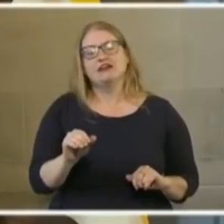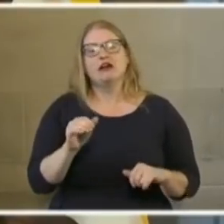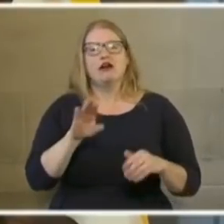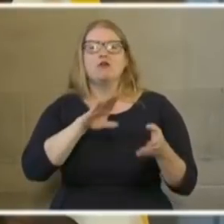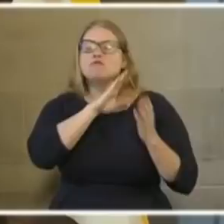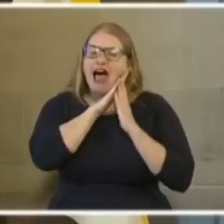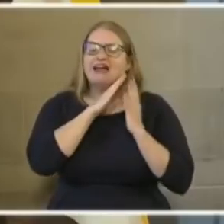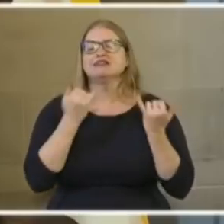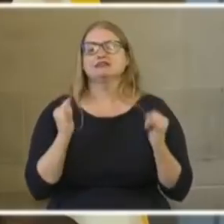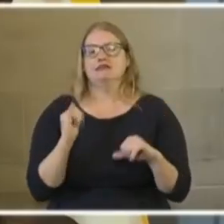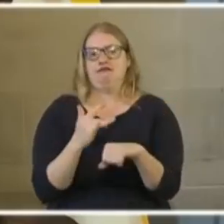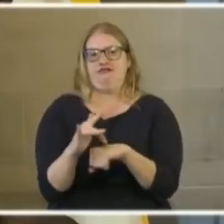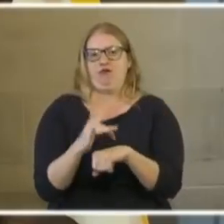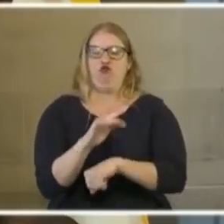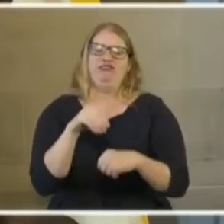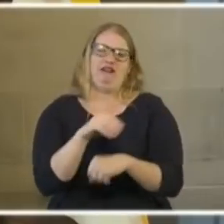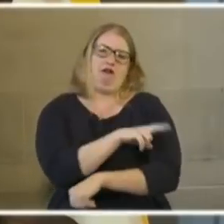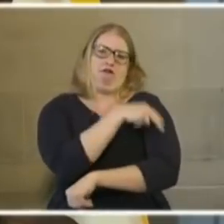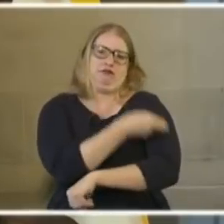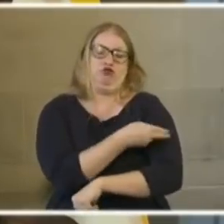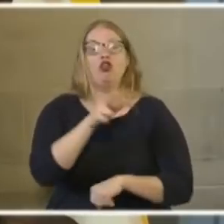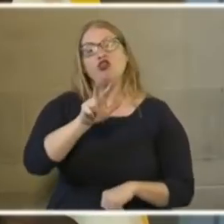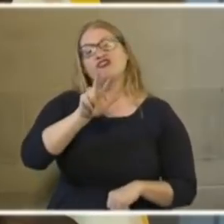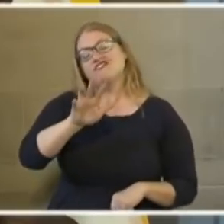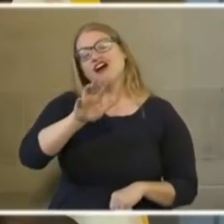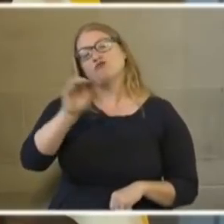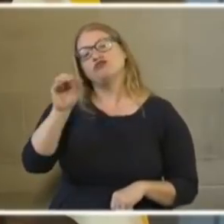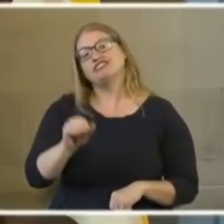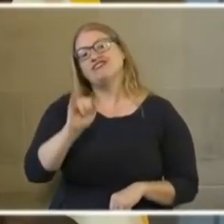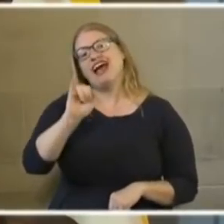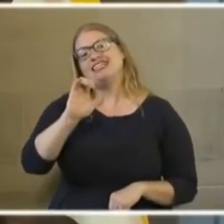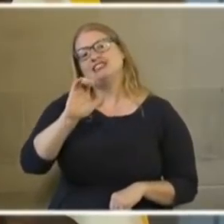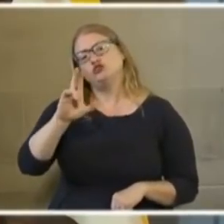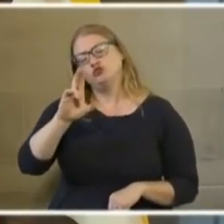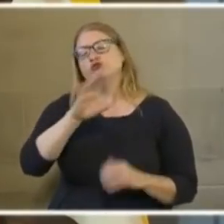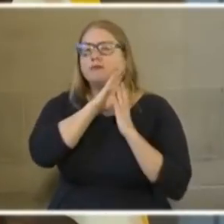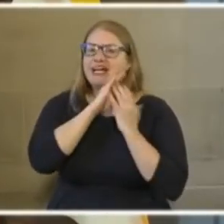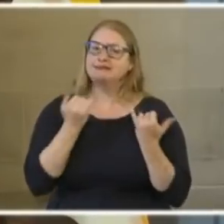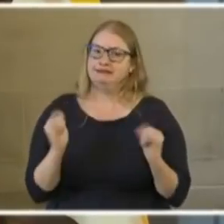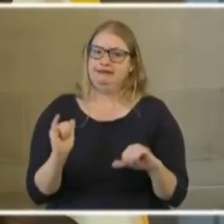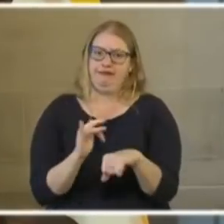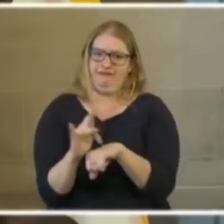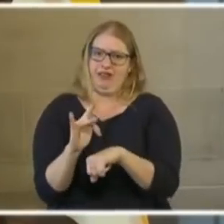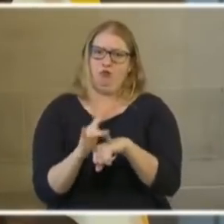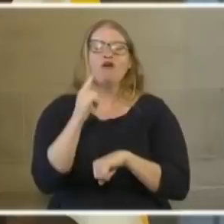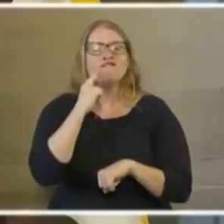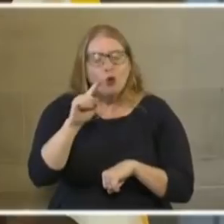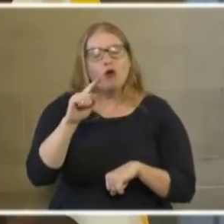OUR HOSPITAL CAPACITY FORTUNATELY REMAINS GOOD.